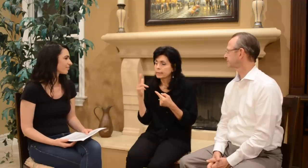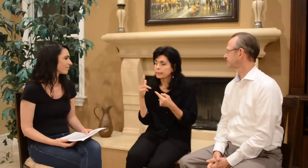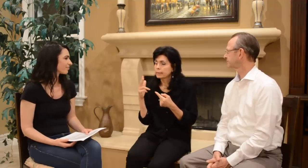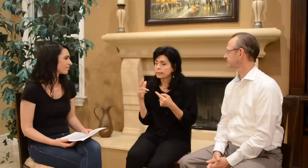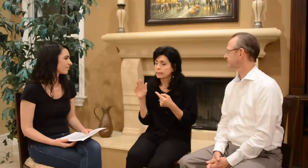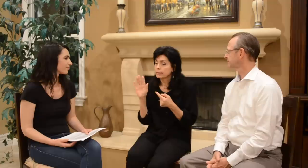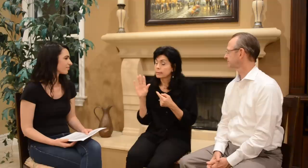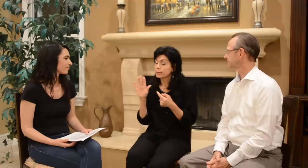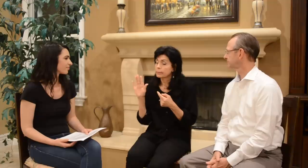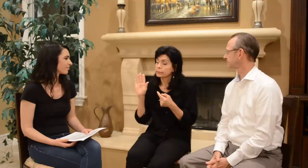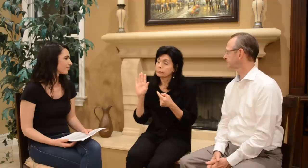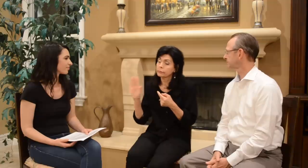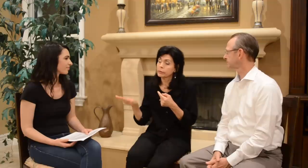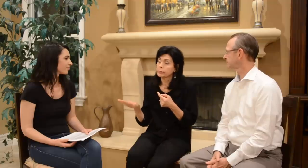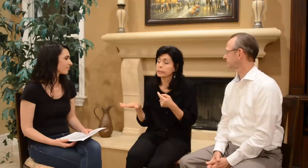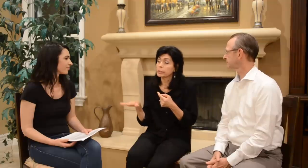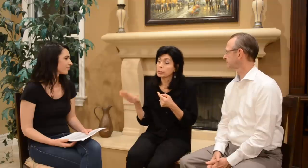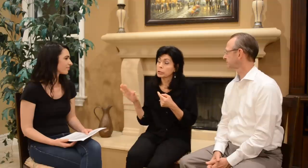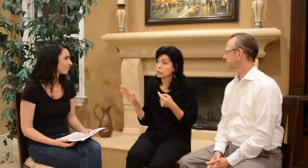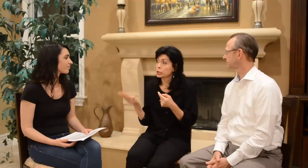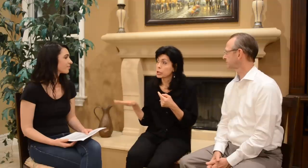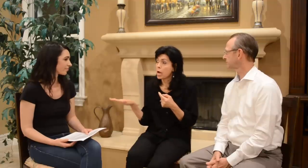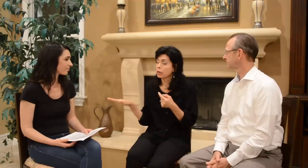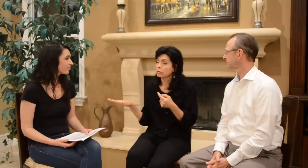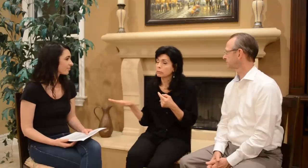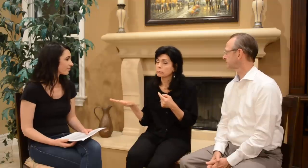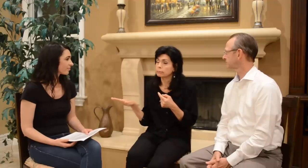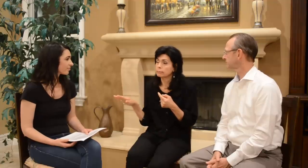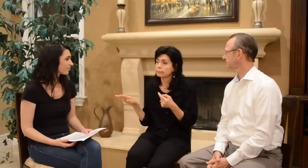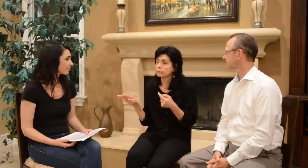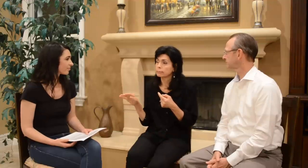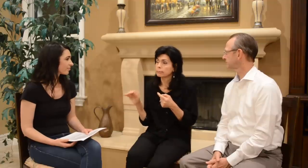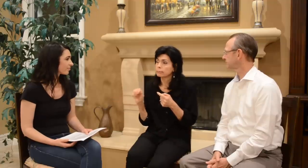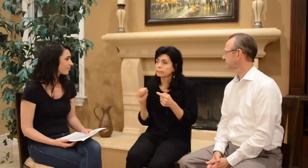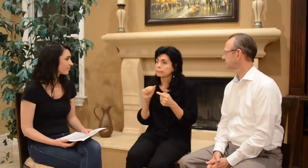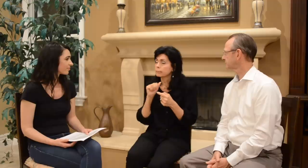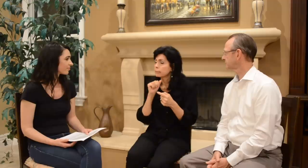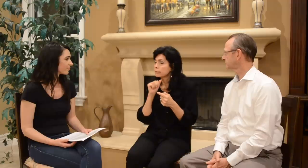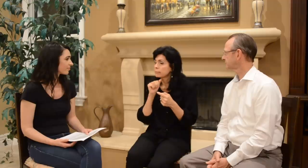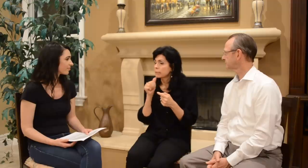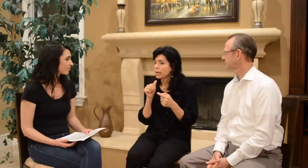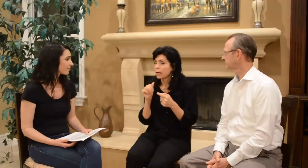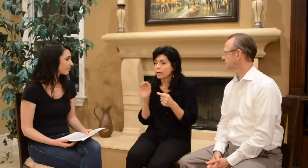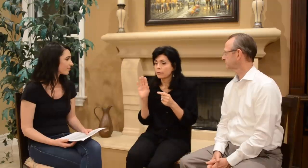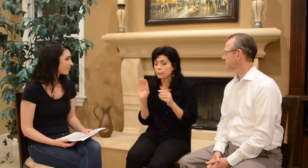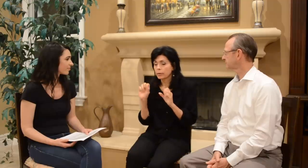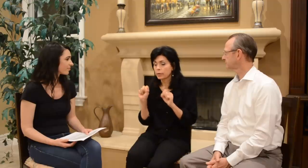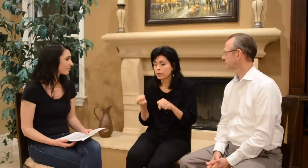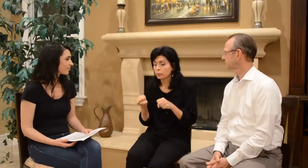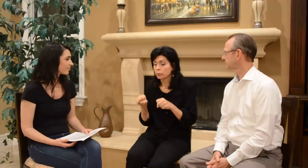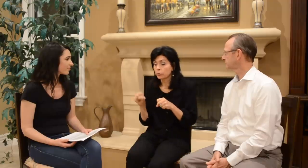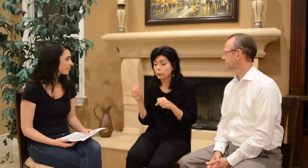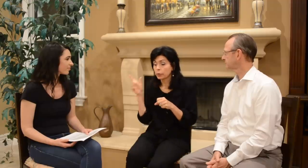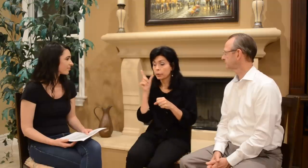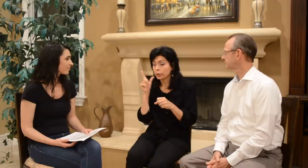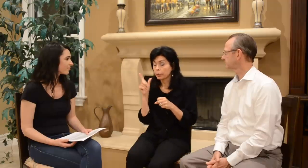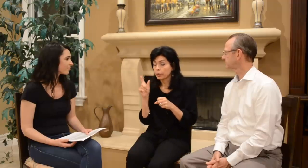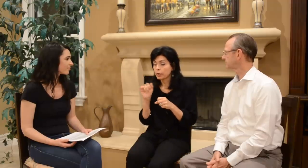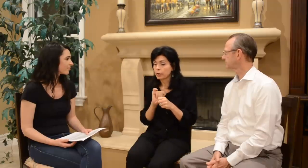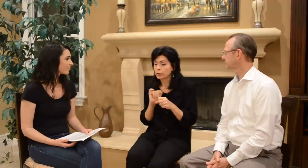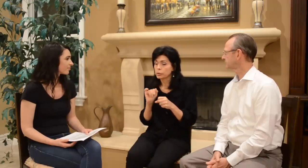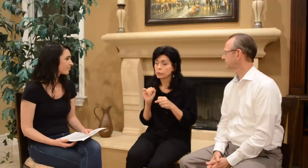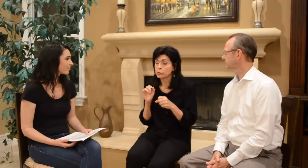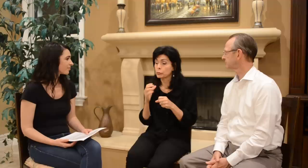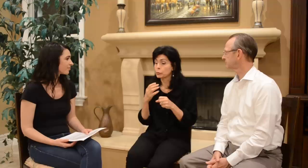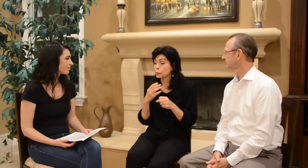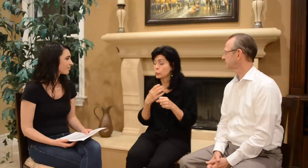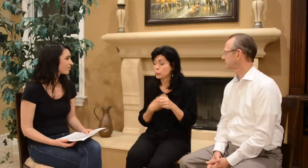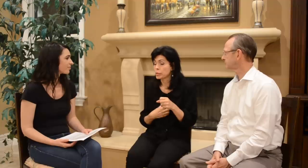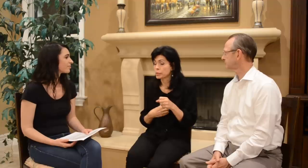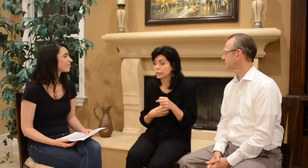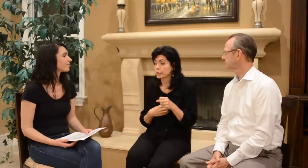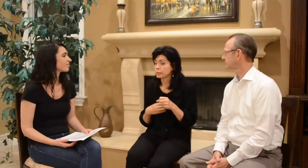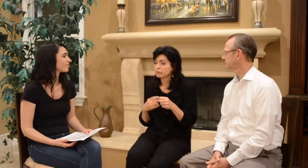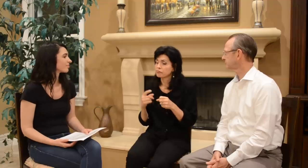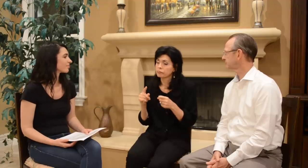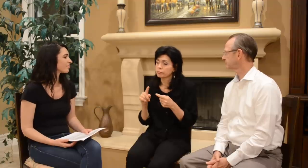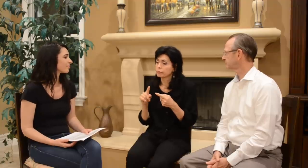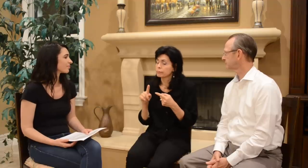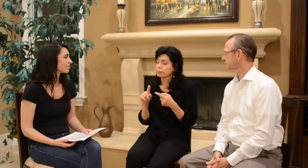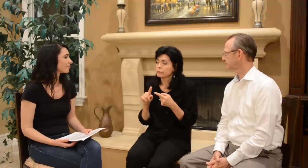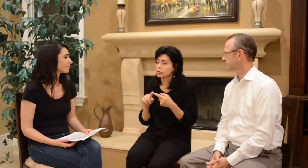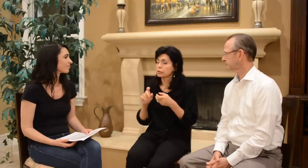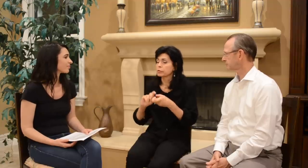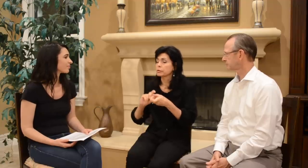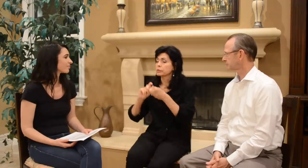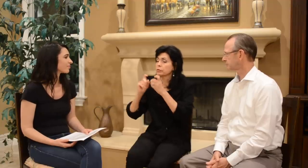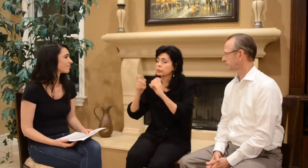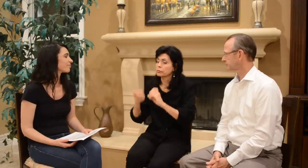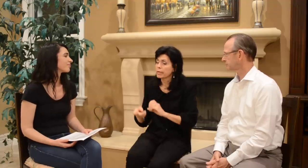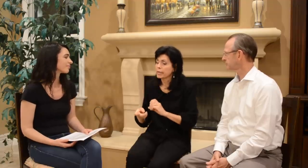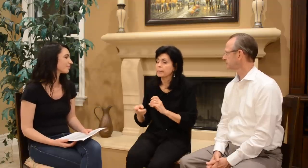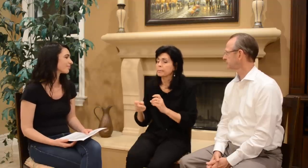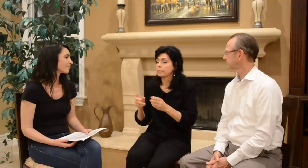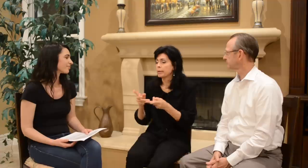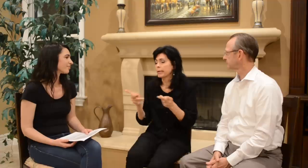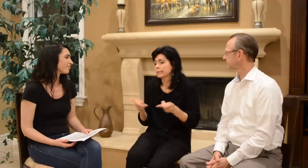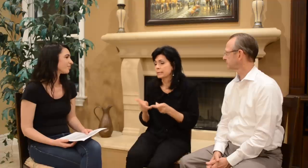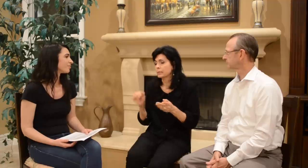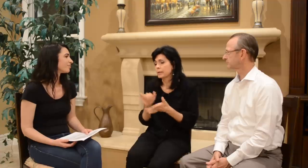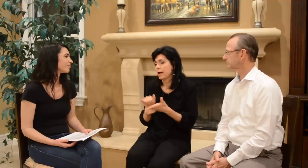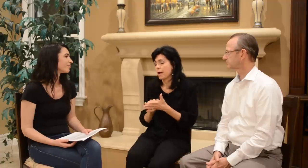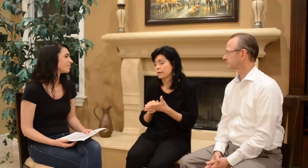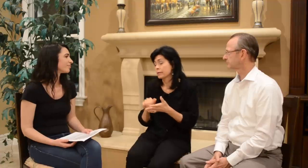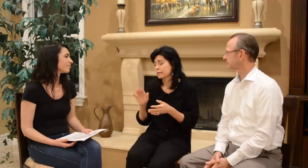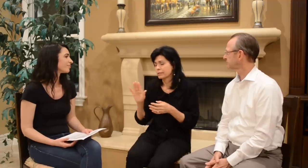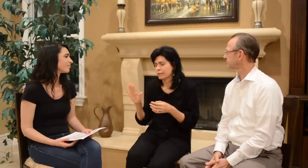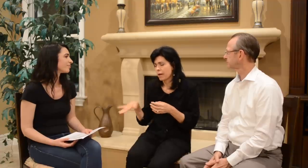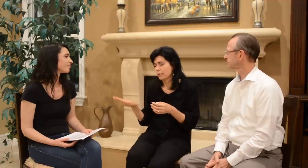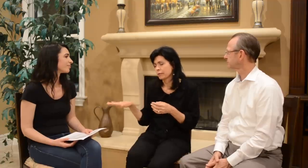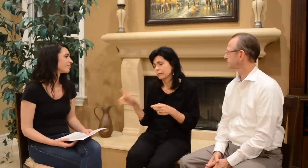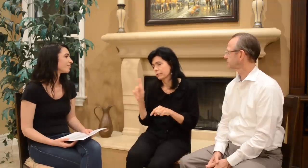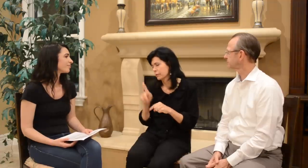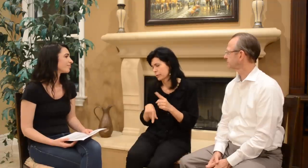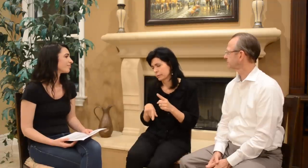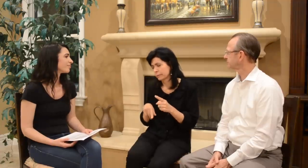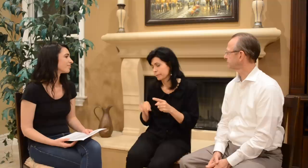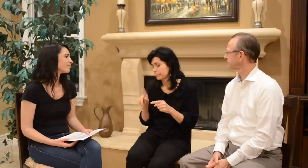Seeing your child not being able to hear and you wishing you could trade places with that child and you couldn’t.